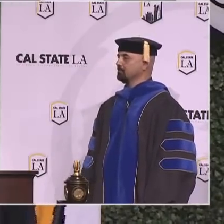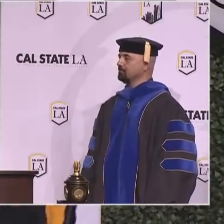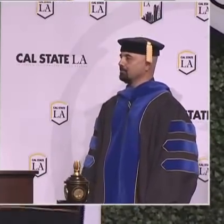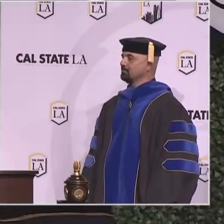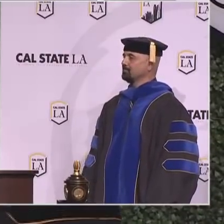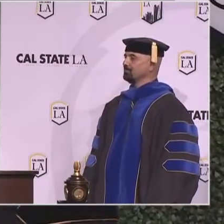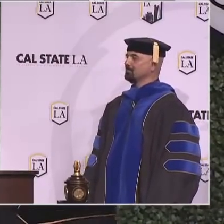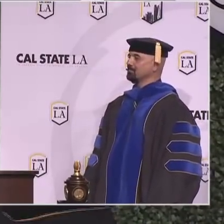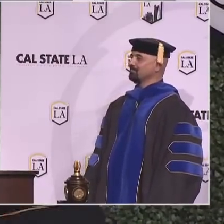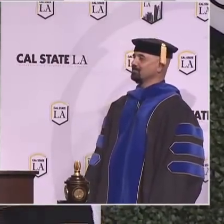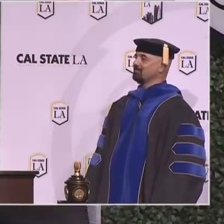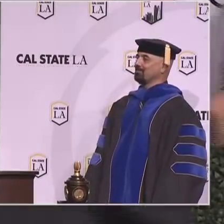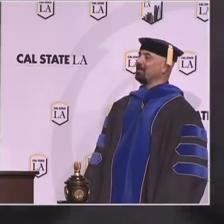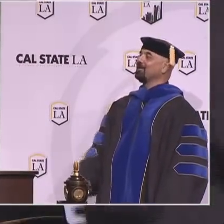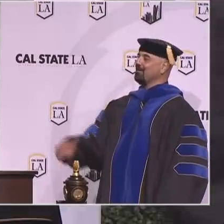HAVE BEEN CALLED]